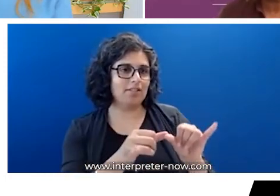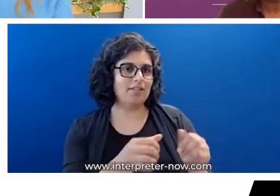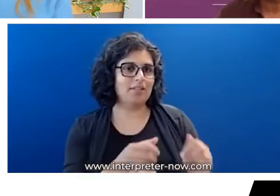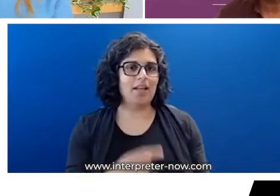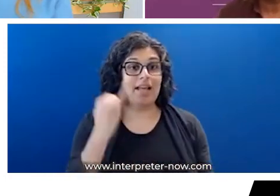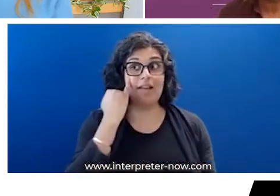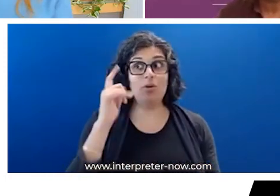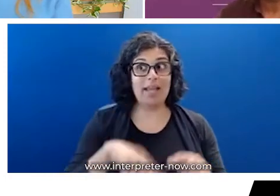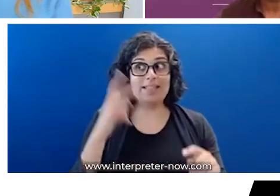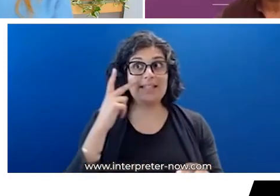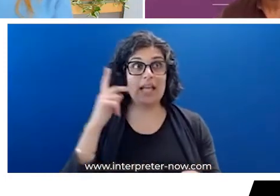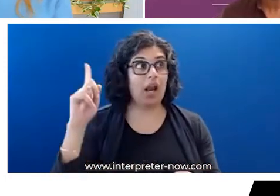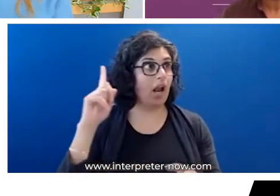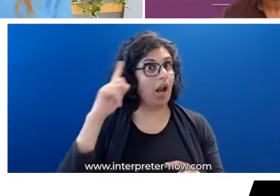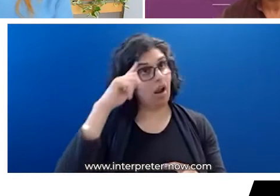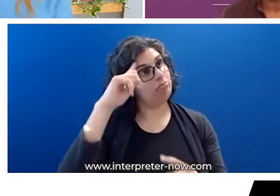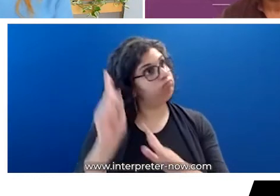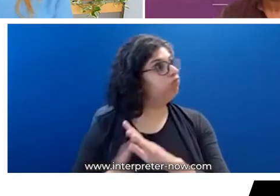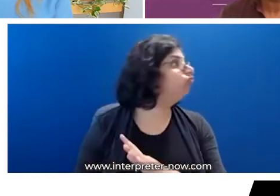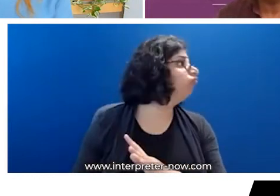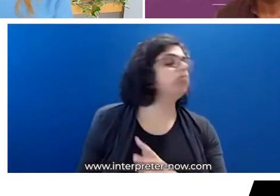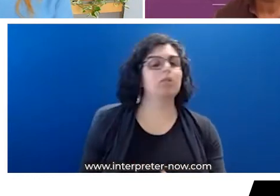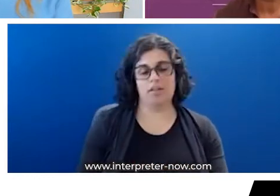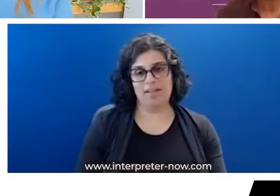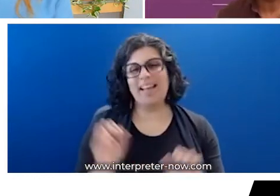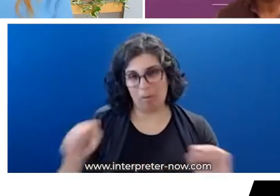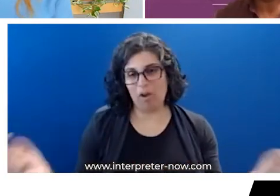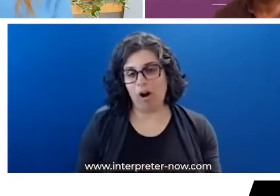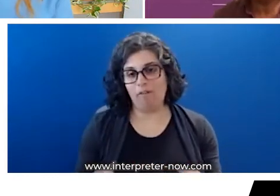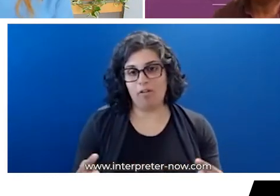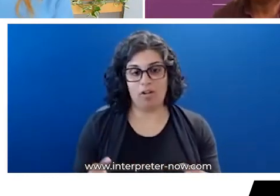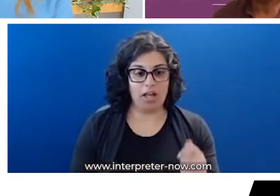Another example would be offering the most interesting projects, most visible assignments,